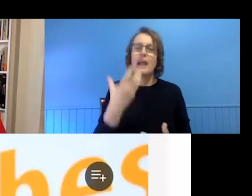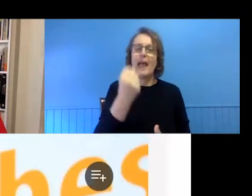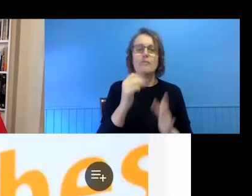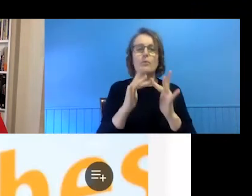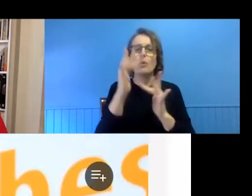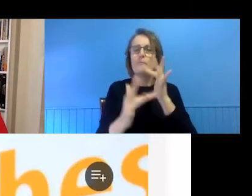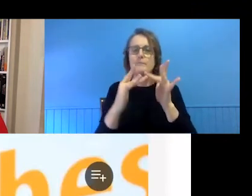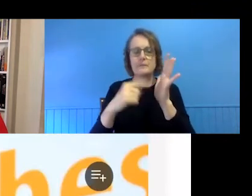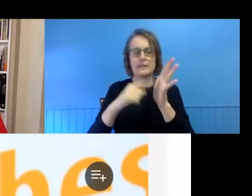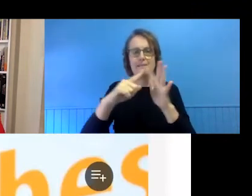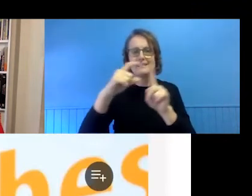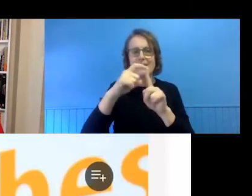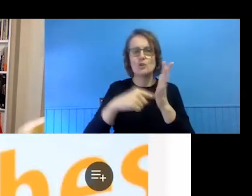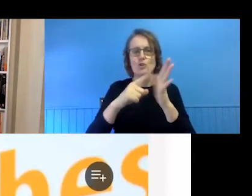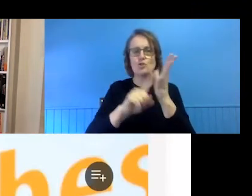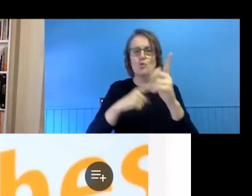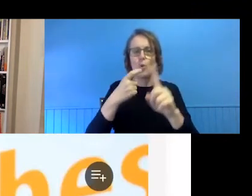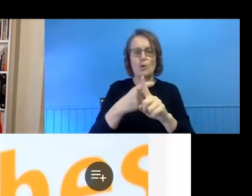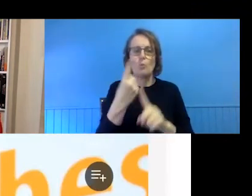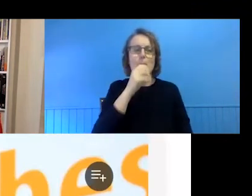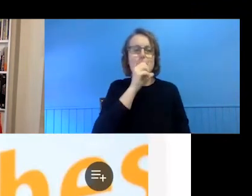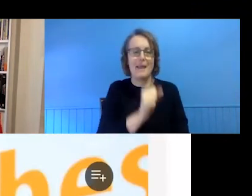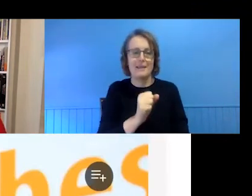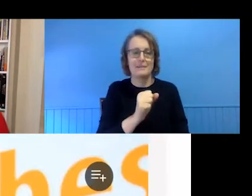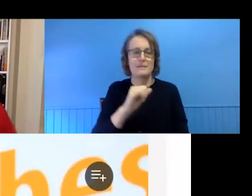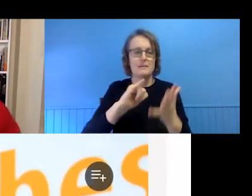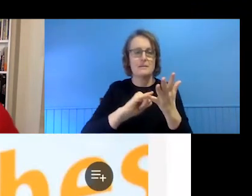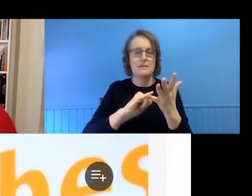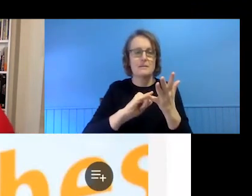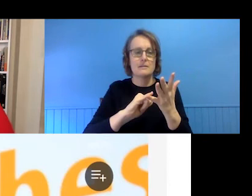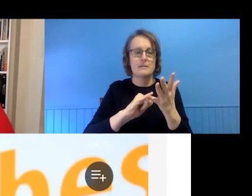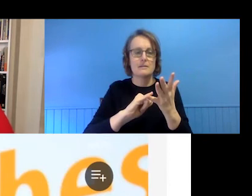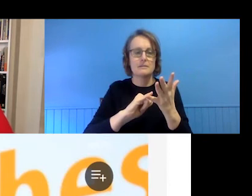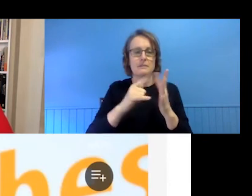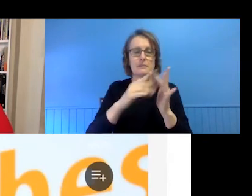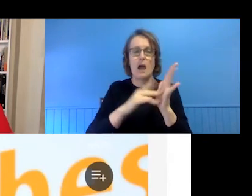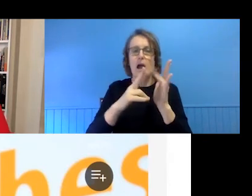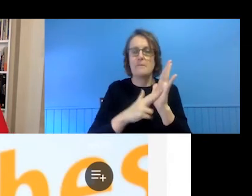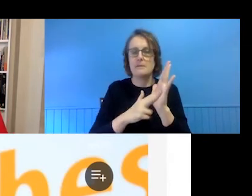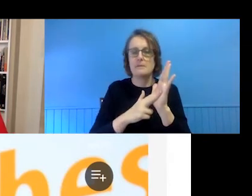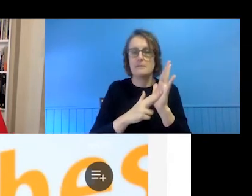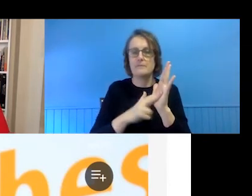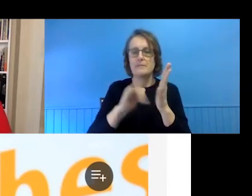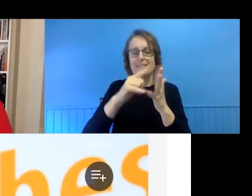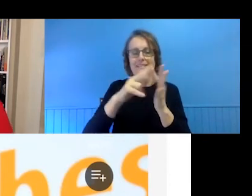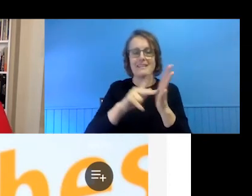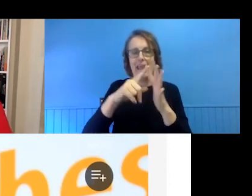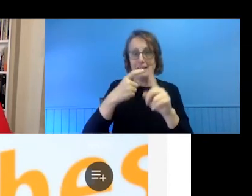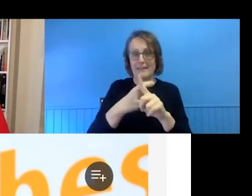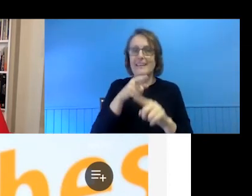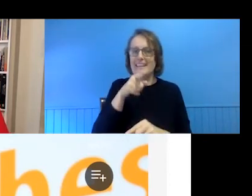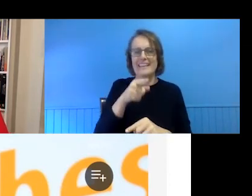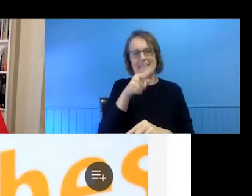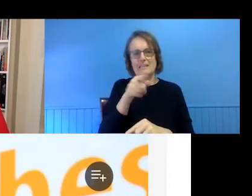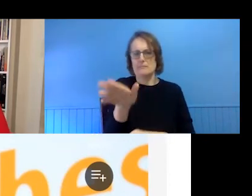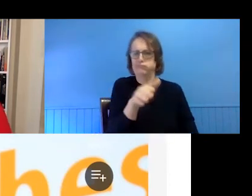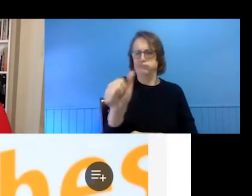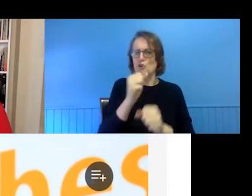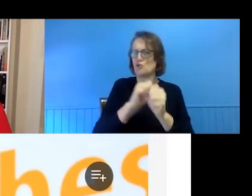Simon Sinek who is a bit of a marketing guru and has lots of